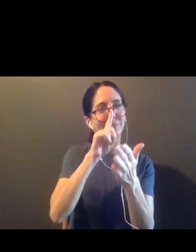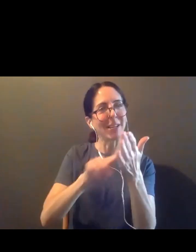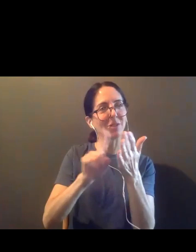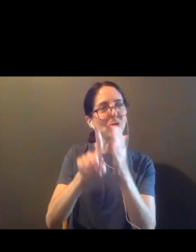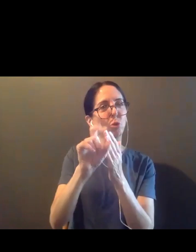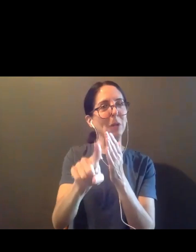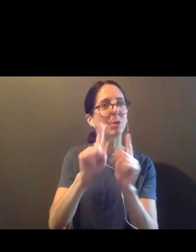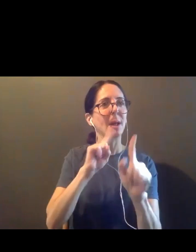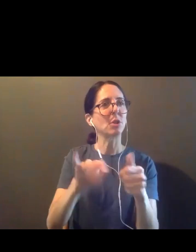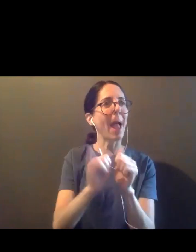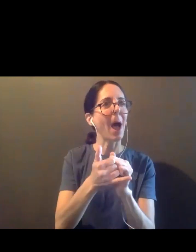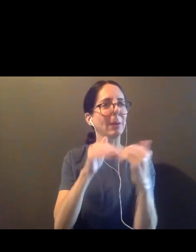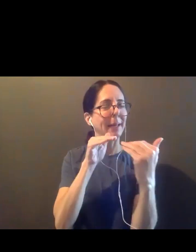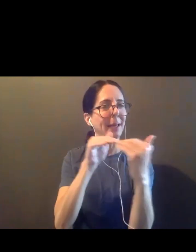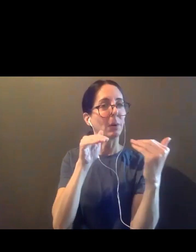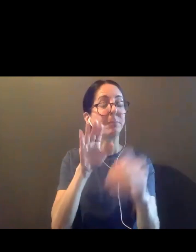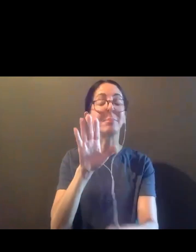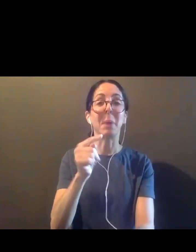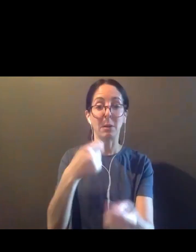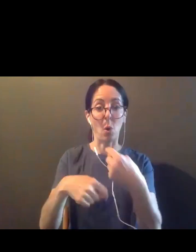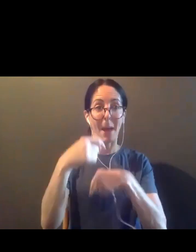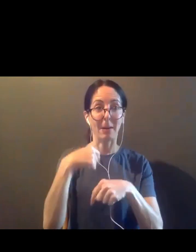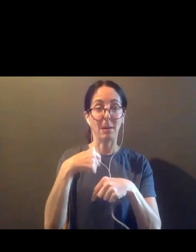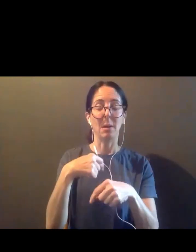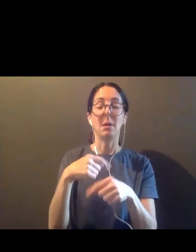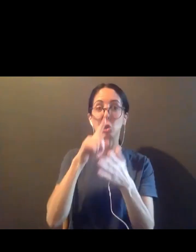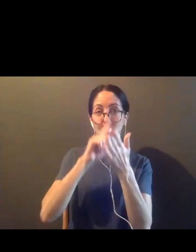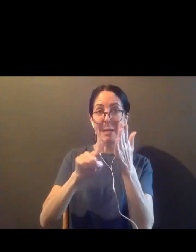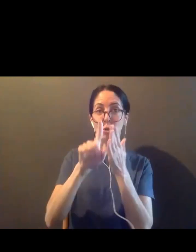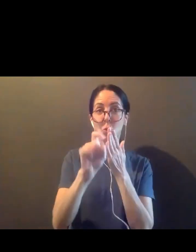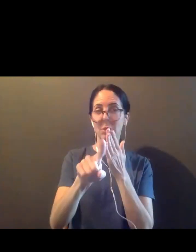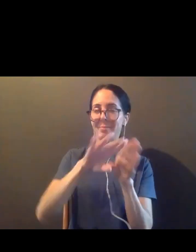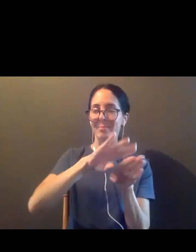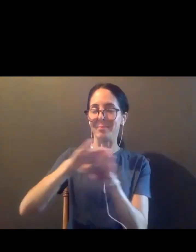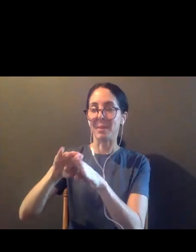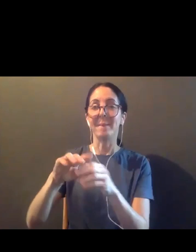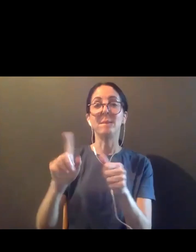Before you even identify that research question, you should have a family advisor or a patient